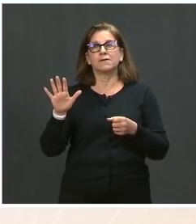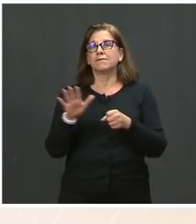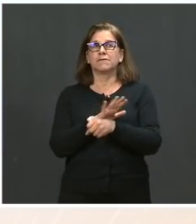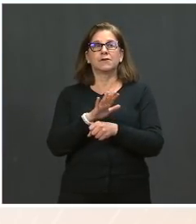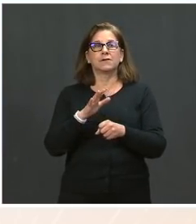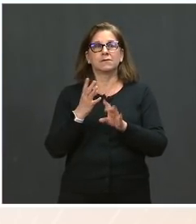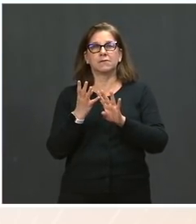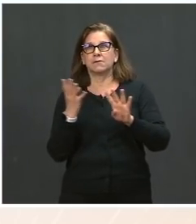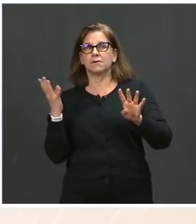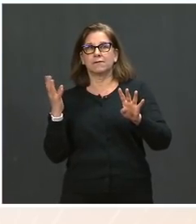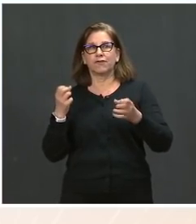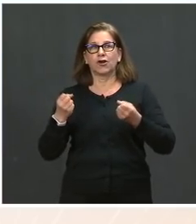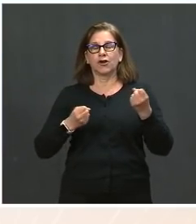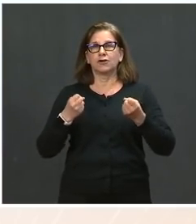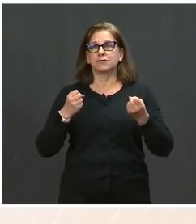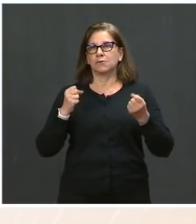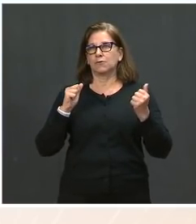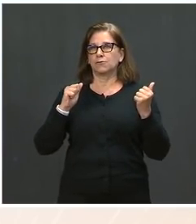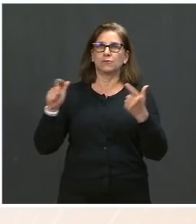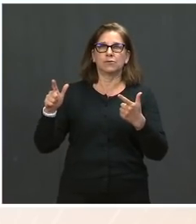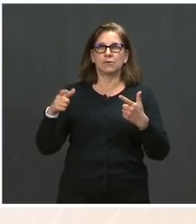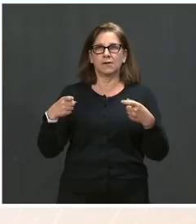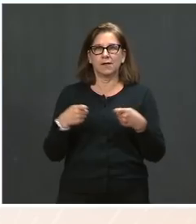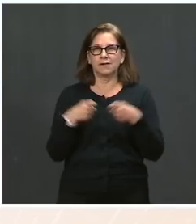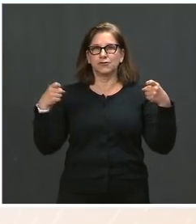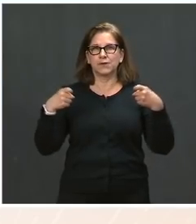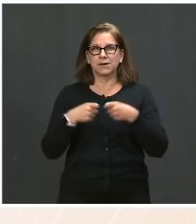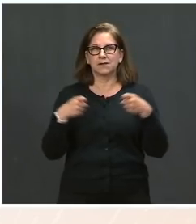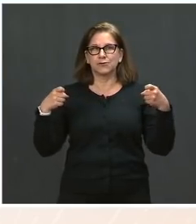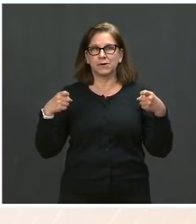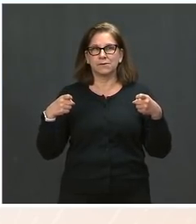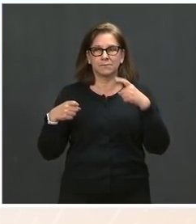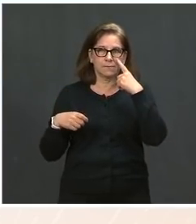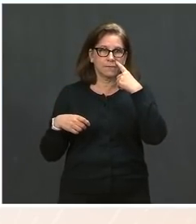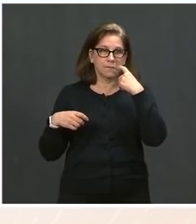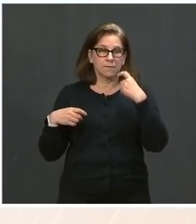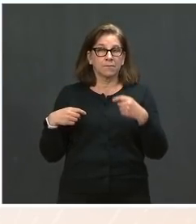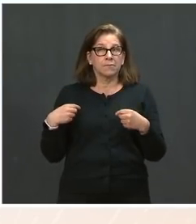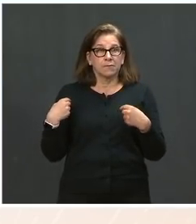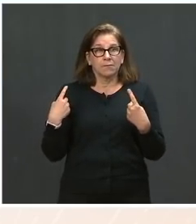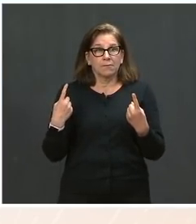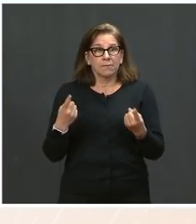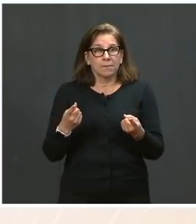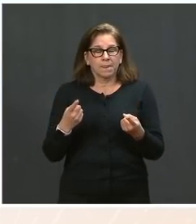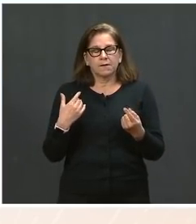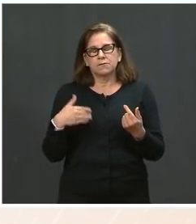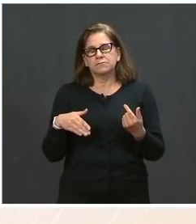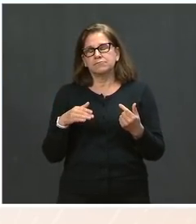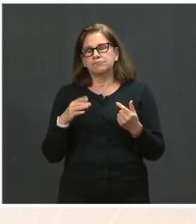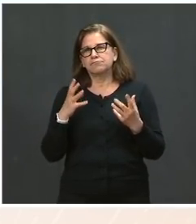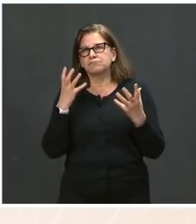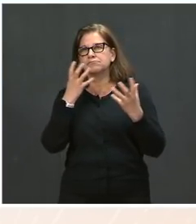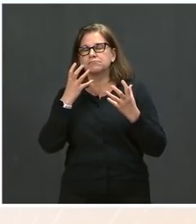It is a huge distance that we've traveled, and so much of that is thanks to the decision